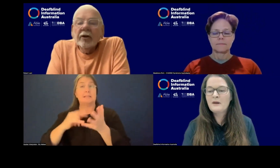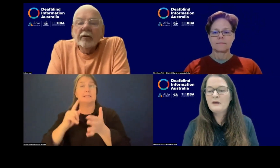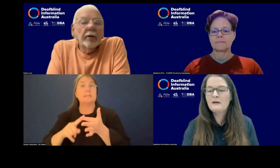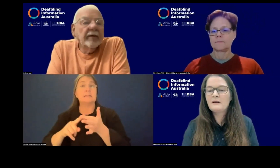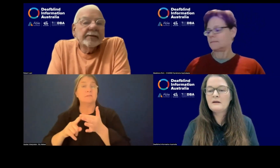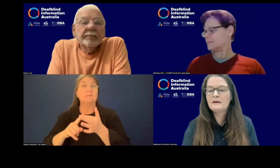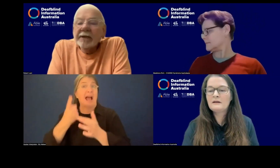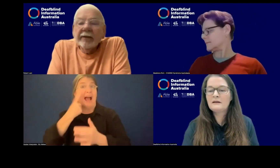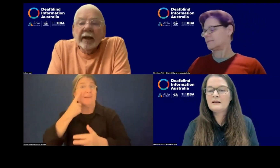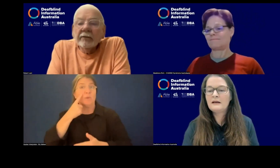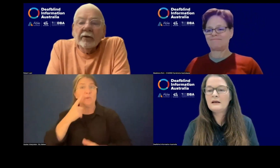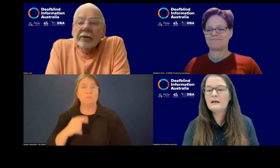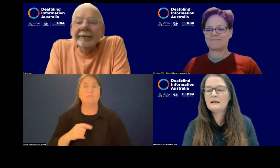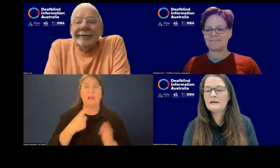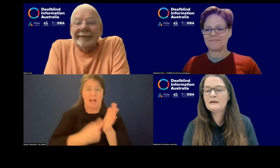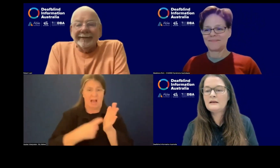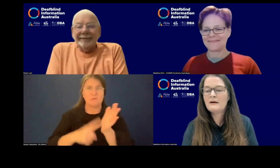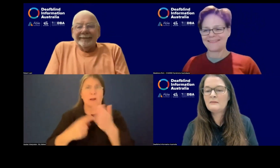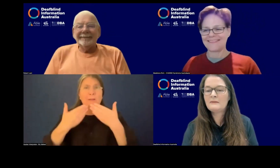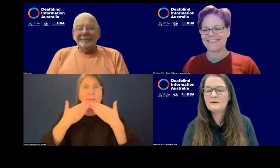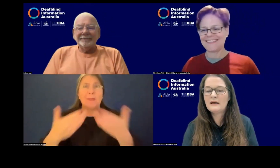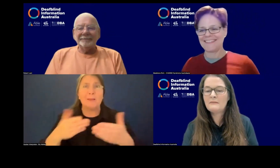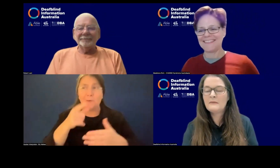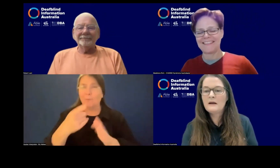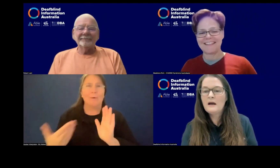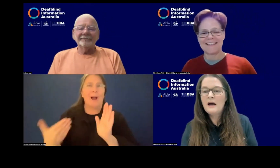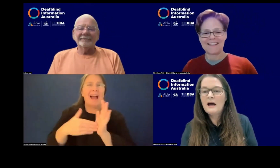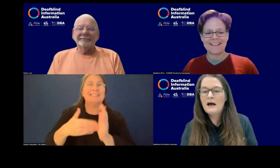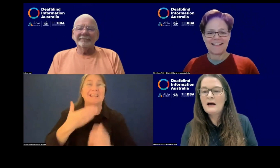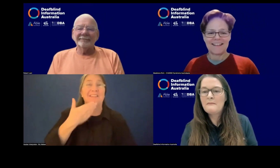Thank you whoever said that, good on you.